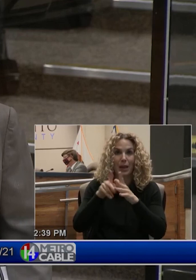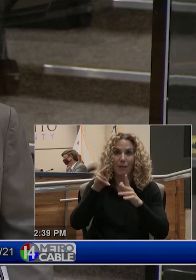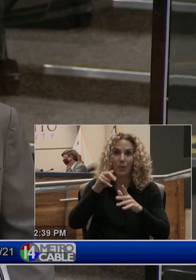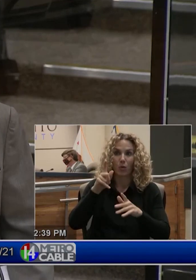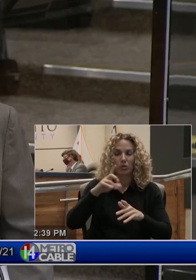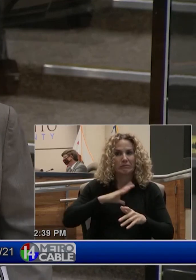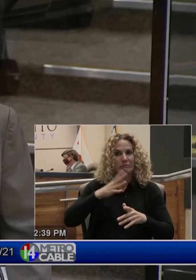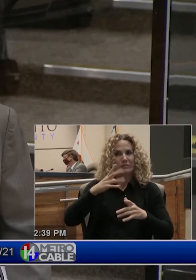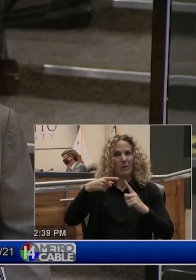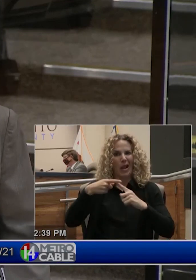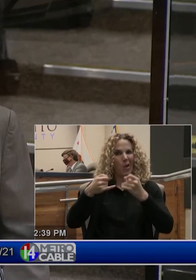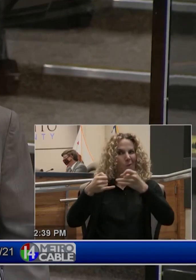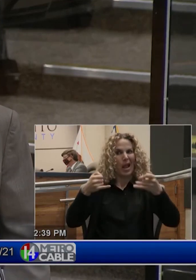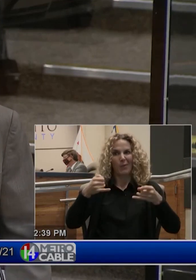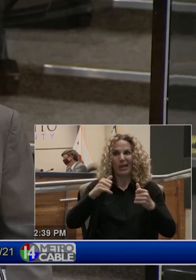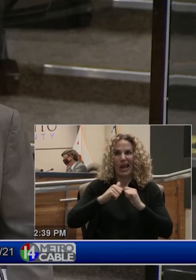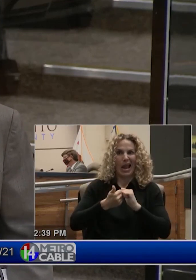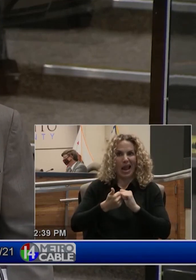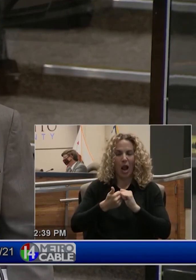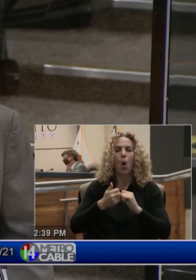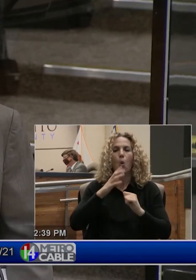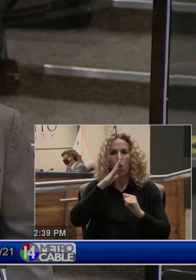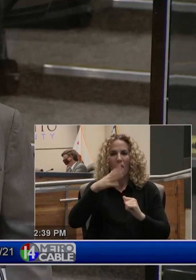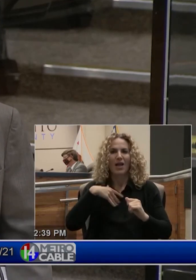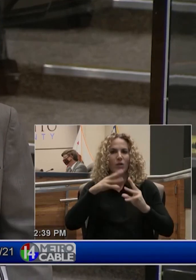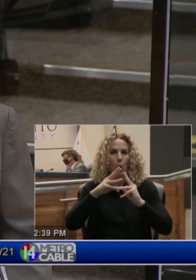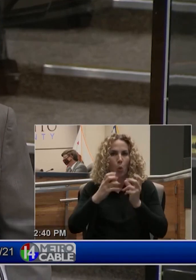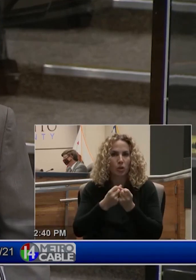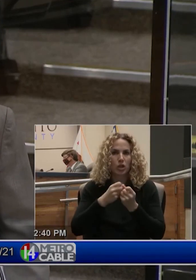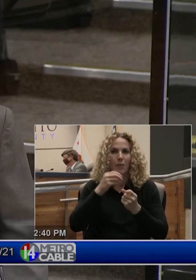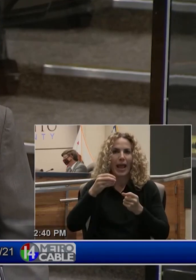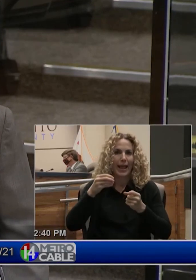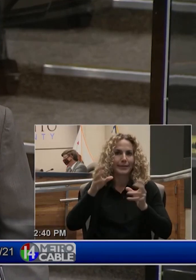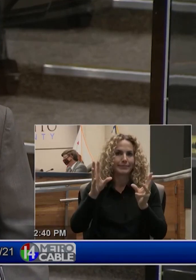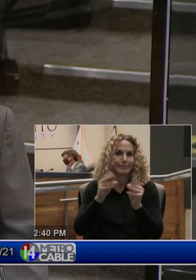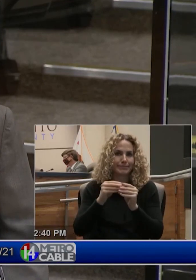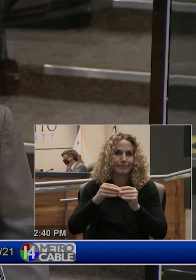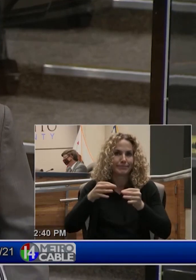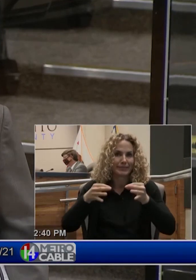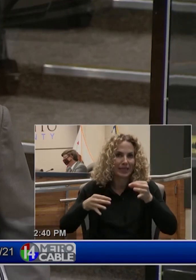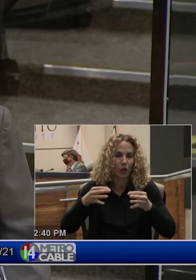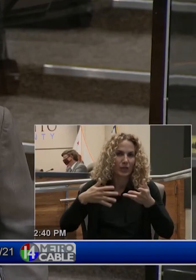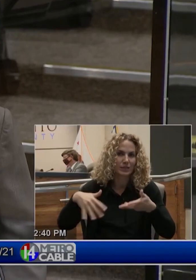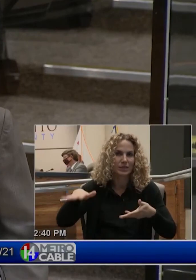SO YES. IF THERE ARE ISSUES LIKE THAT, I IF THERE ARE ISSUES LIKE THAT, I ASSUME THEY'LL BE COMING UP AND ASSUME THEY'LL BE COMING UP AND YOU, AND US, TOGETHER WILL YOU, AND US, TOGETHER WILL ADDRESS THAT.